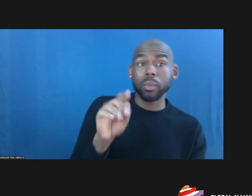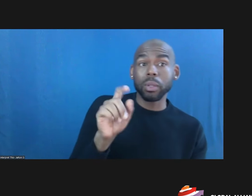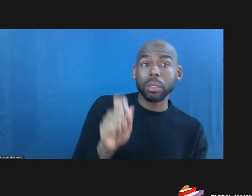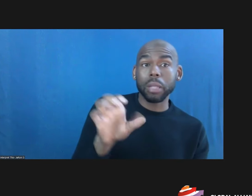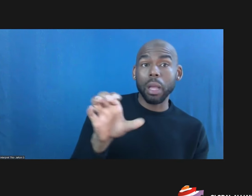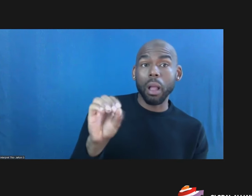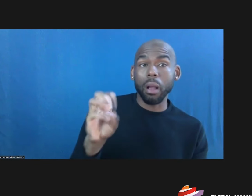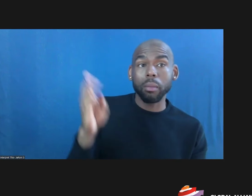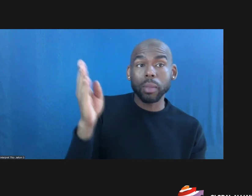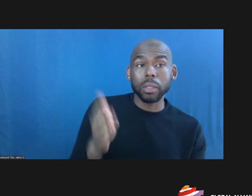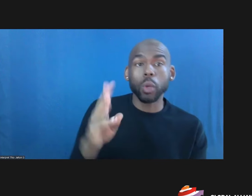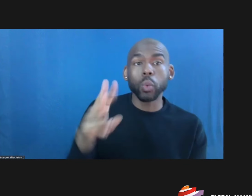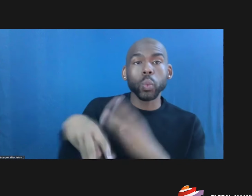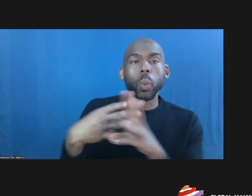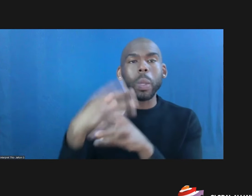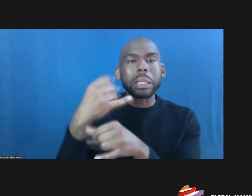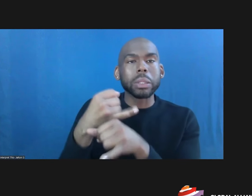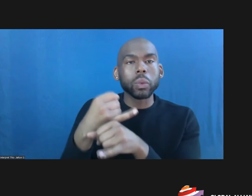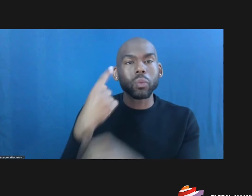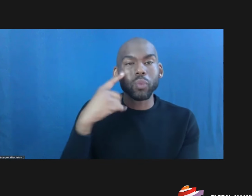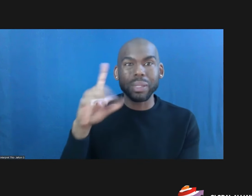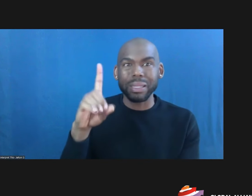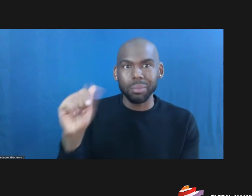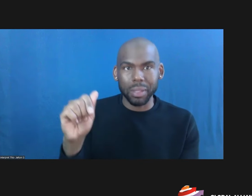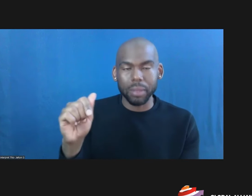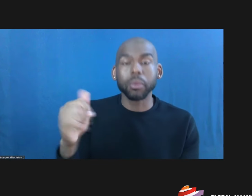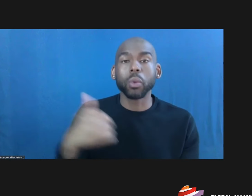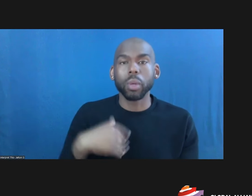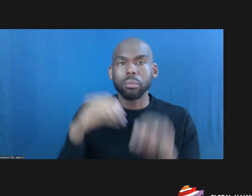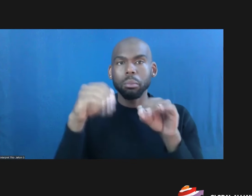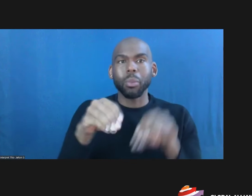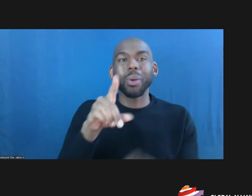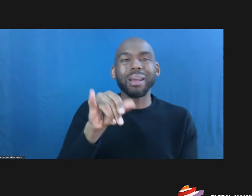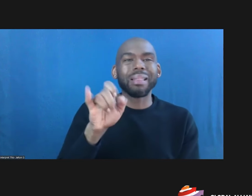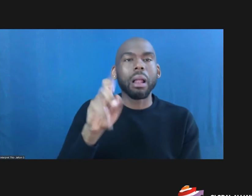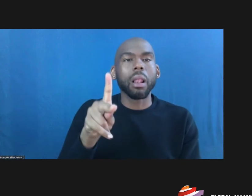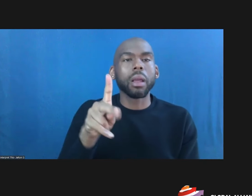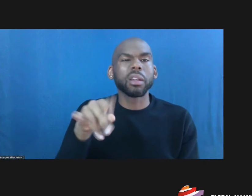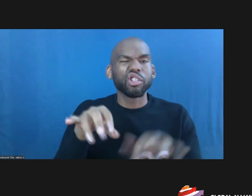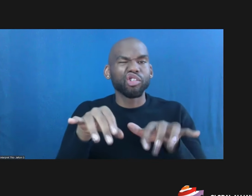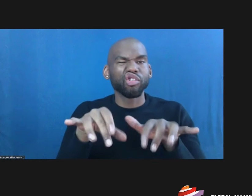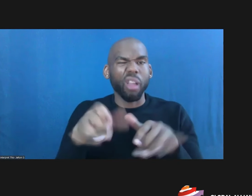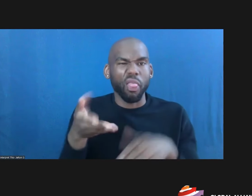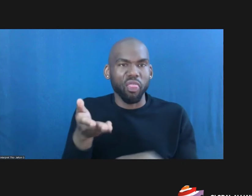InstituteonDisability and we have put the link in the Zoom chat. For starters, everyone